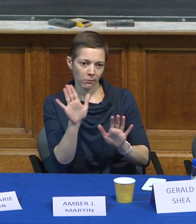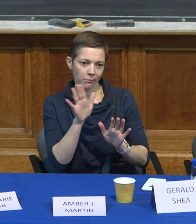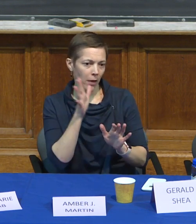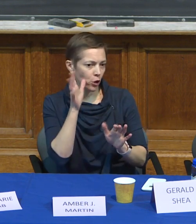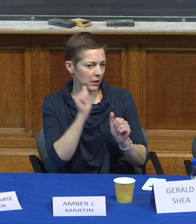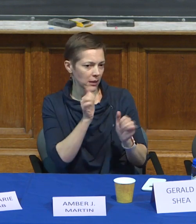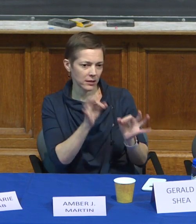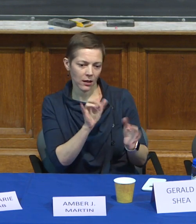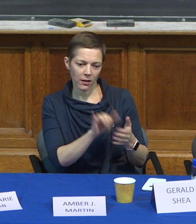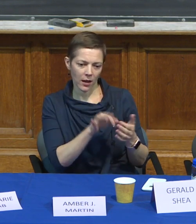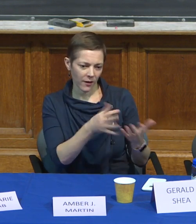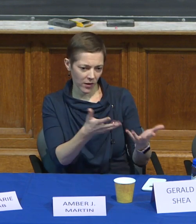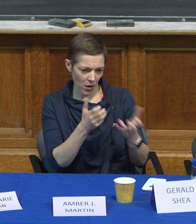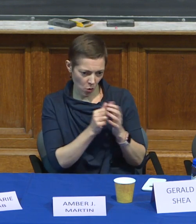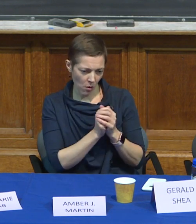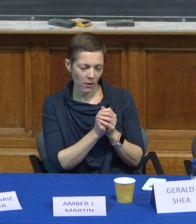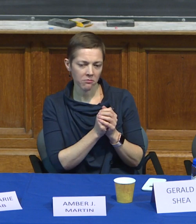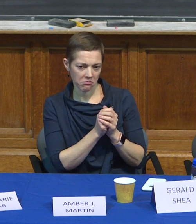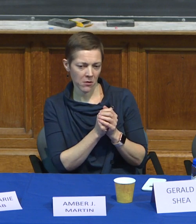That's an individual decision for parents to make